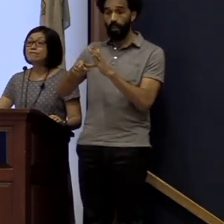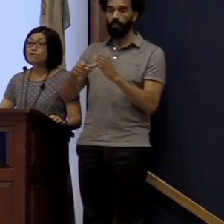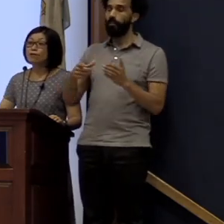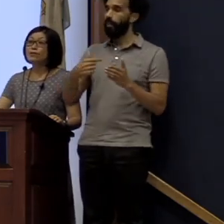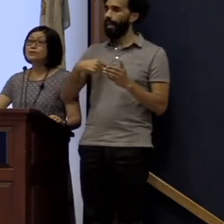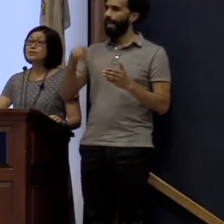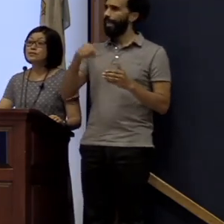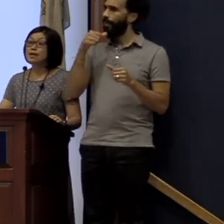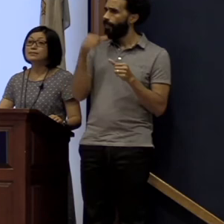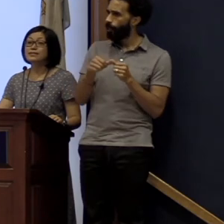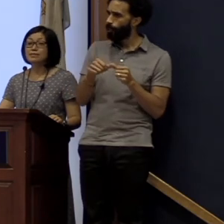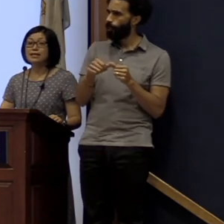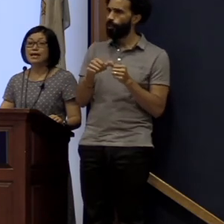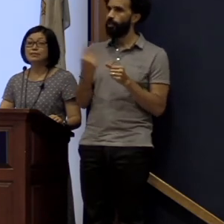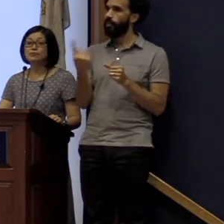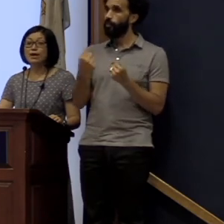informal STEM summer camps run by